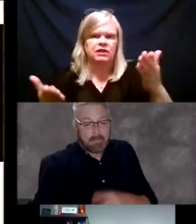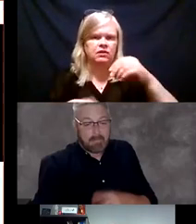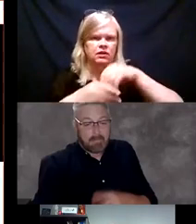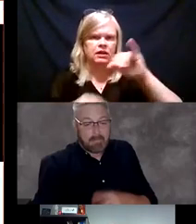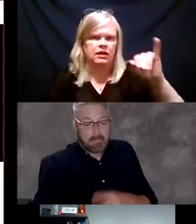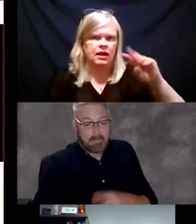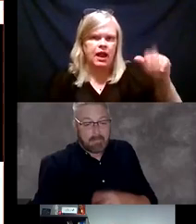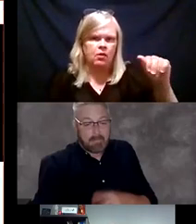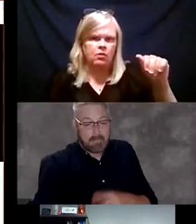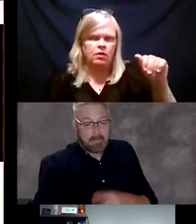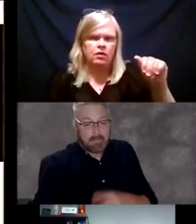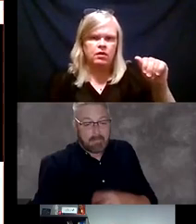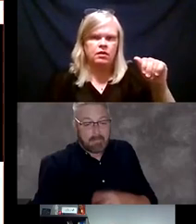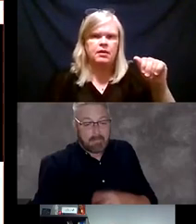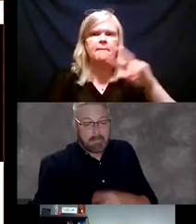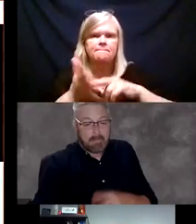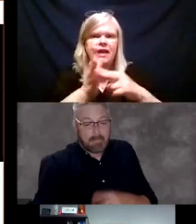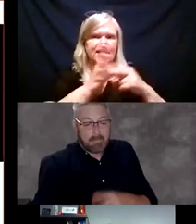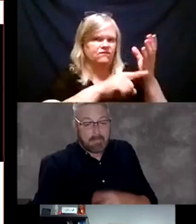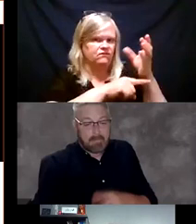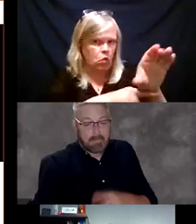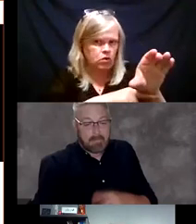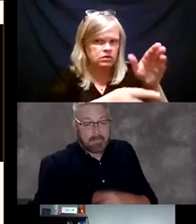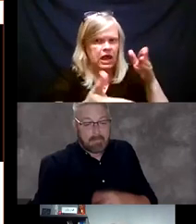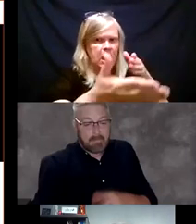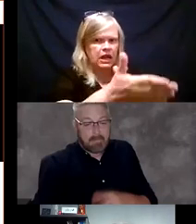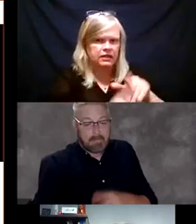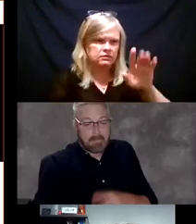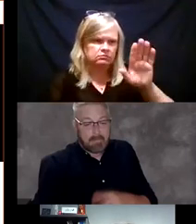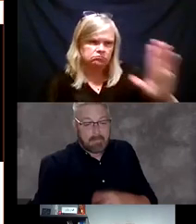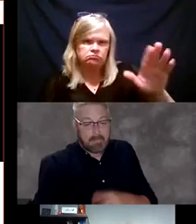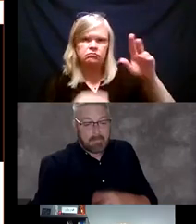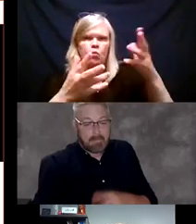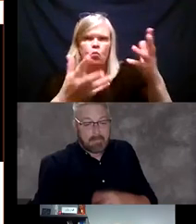IT'S DONE BY FORCE OR AGAINST ANOTHER'S WILL, AND THE LIVING